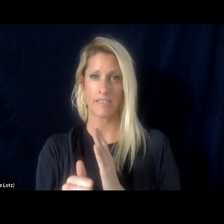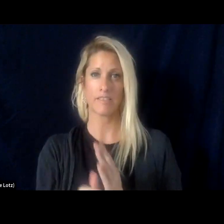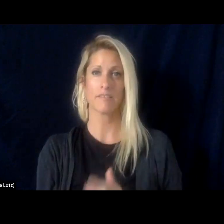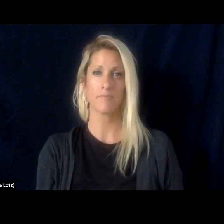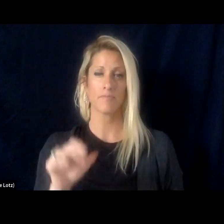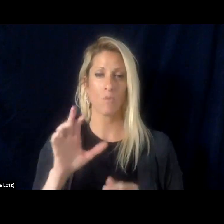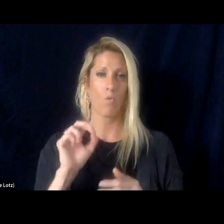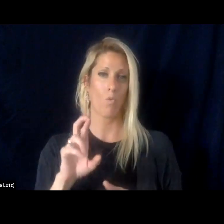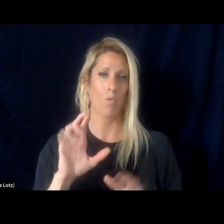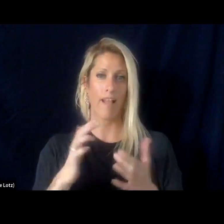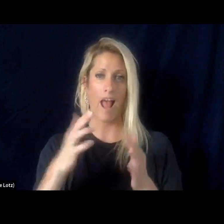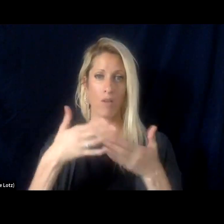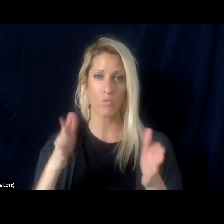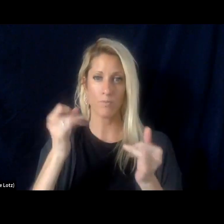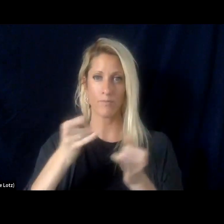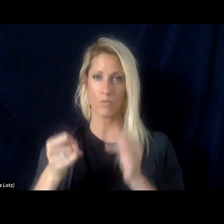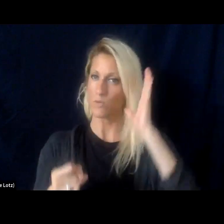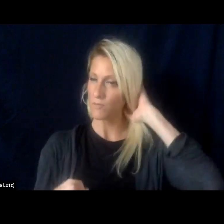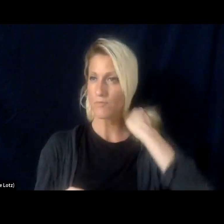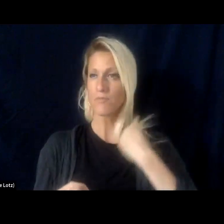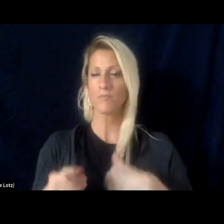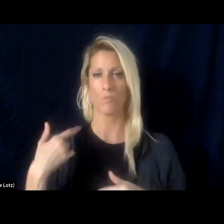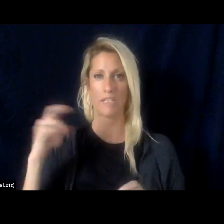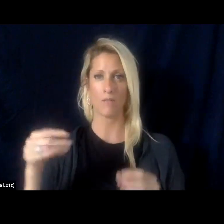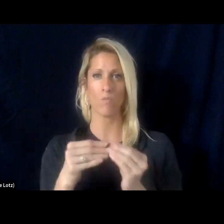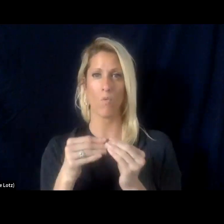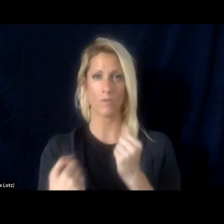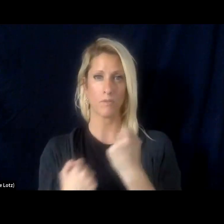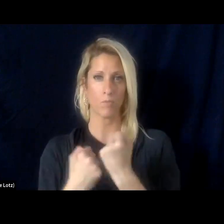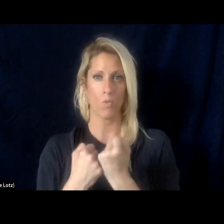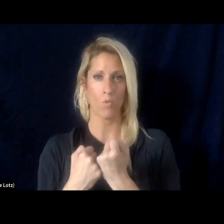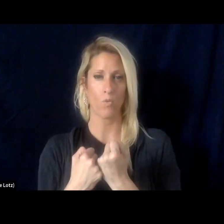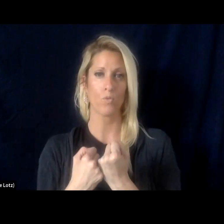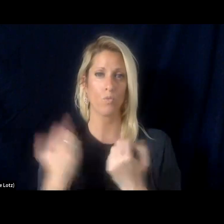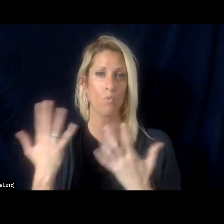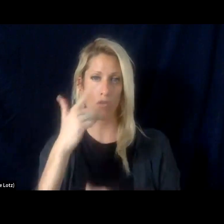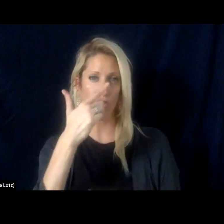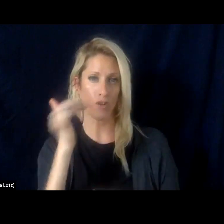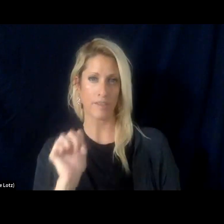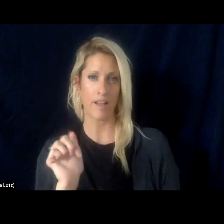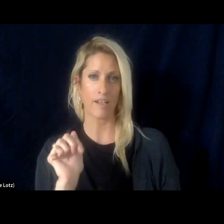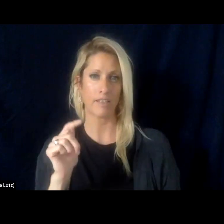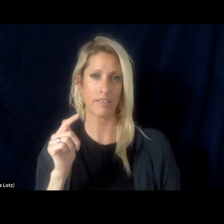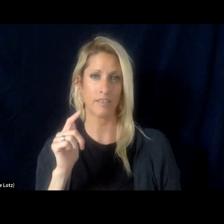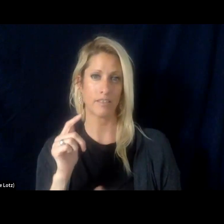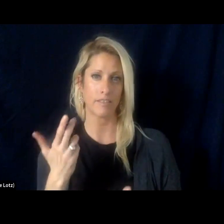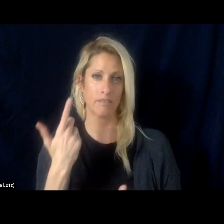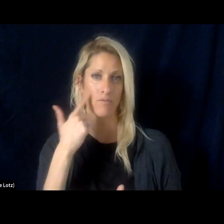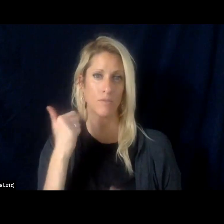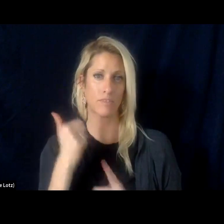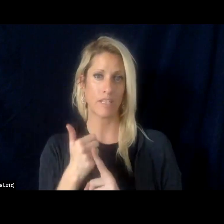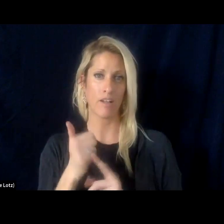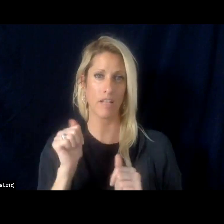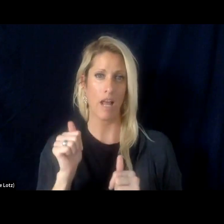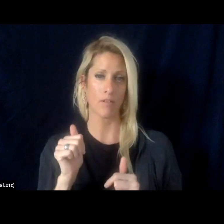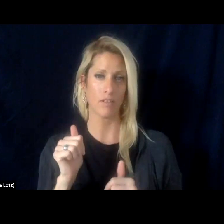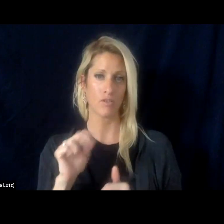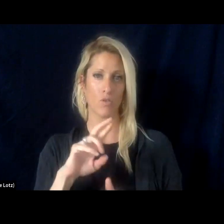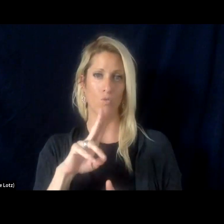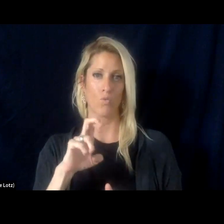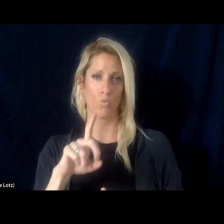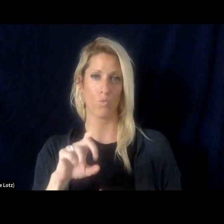classrooms. We need more support in what that really looks like to be like rolled out effectively